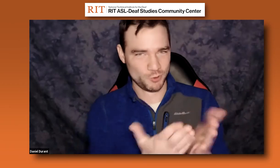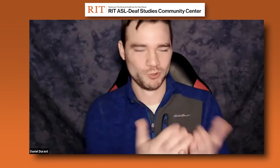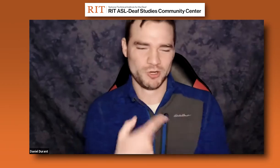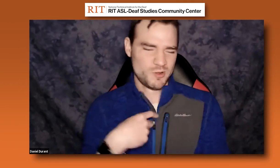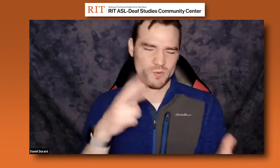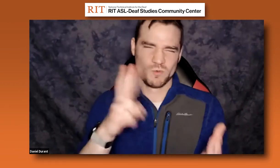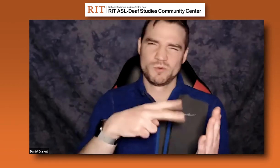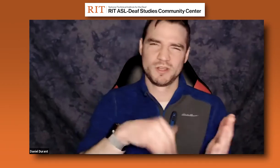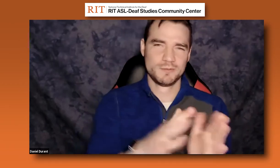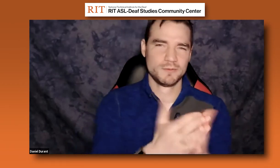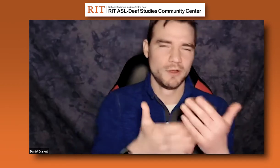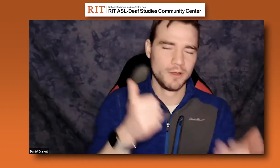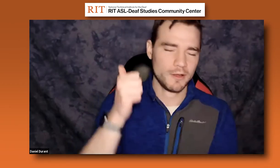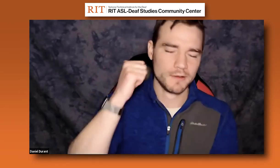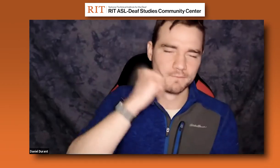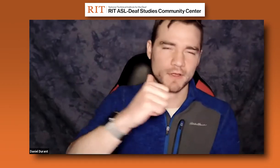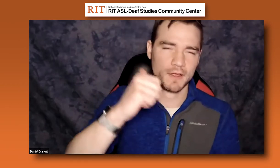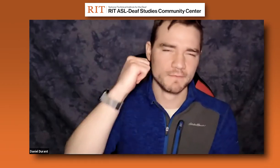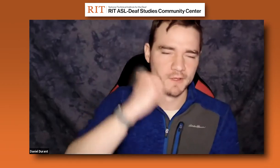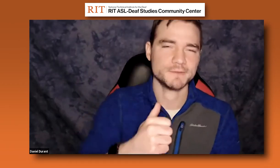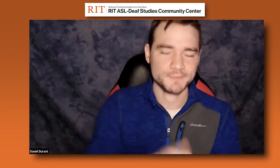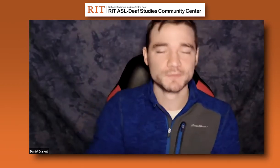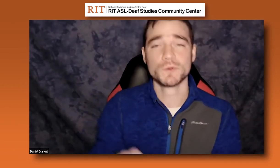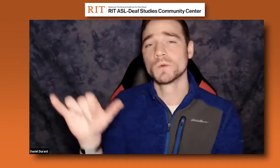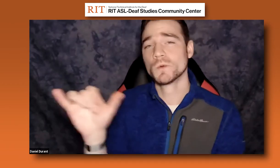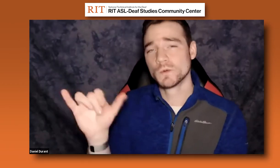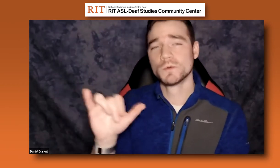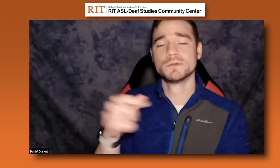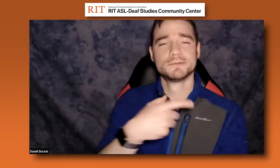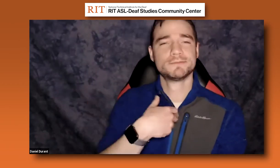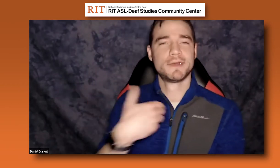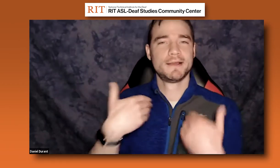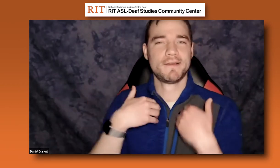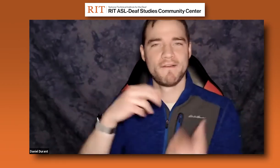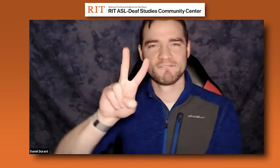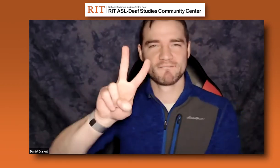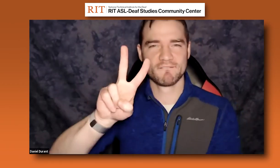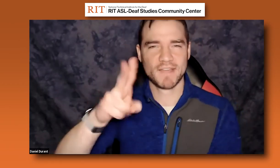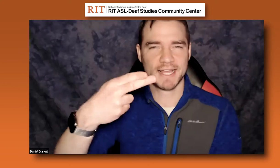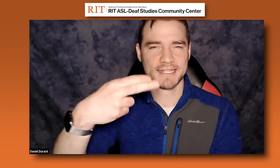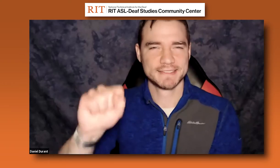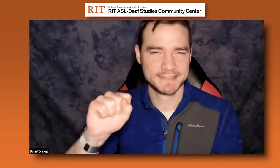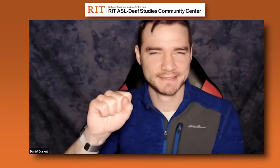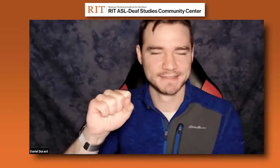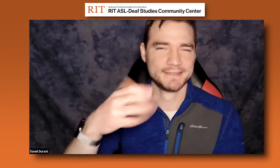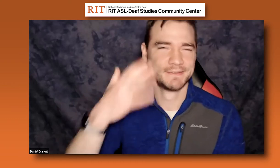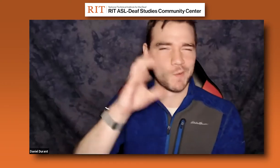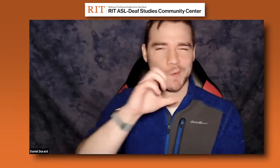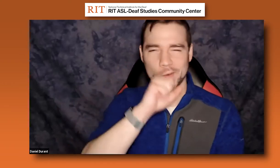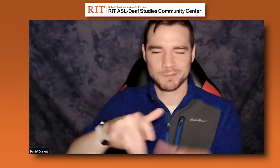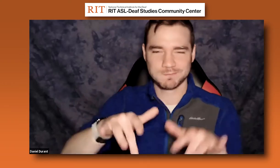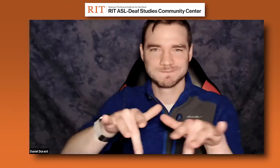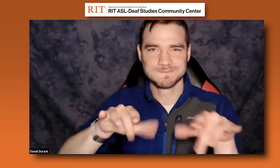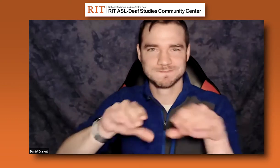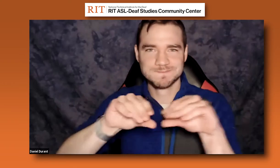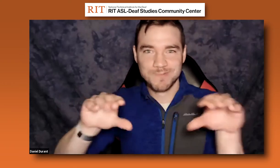She had a picture book that I would read through every day. Also, we had VHSes back in the day.